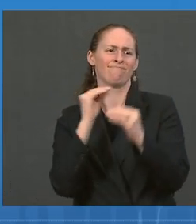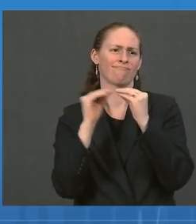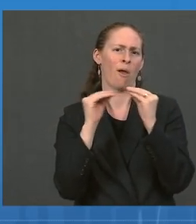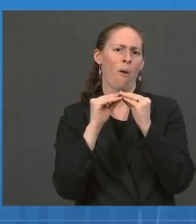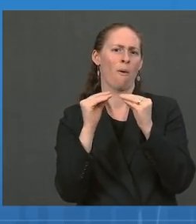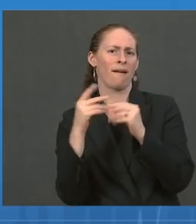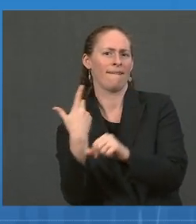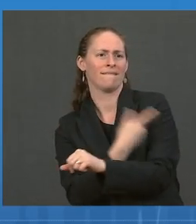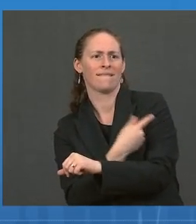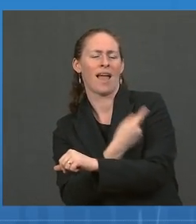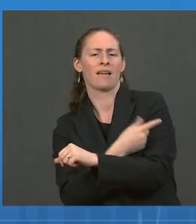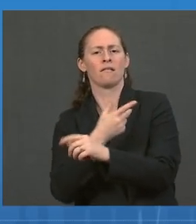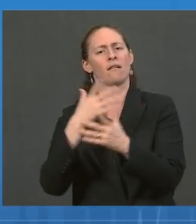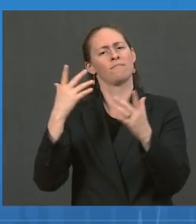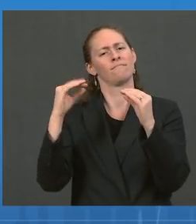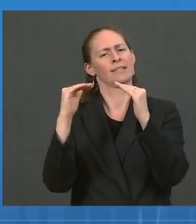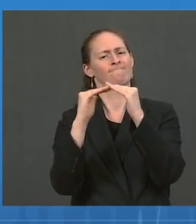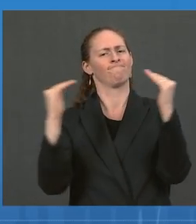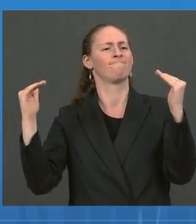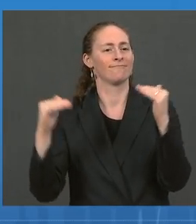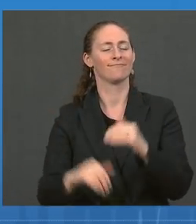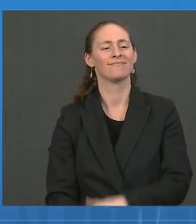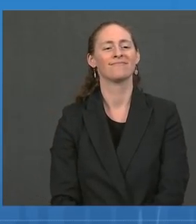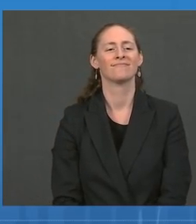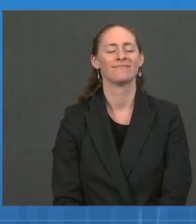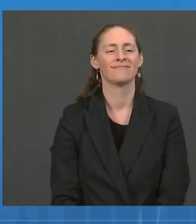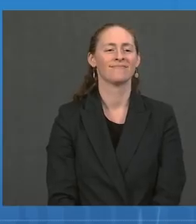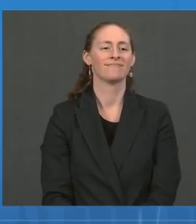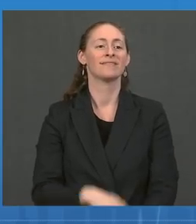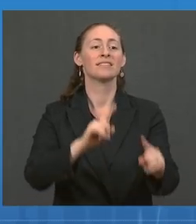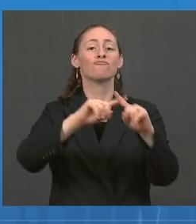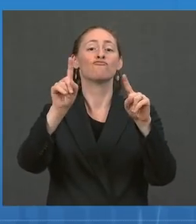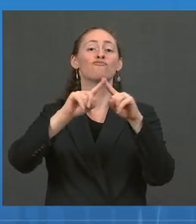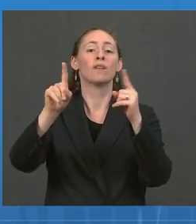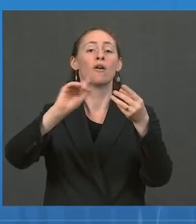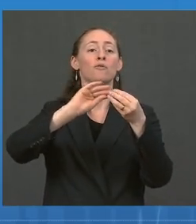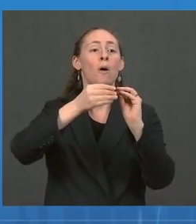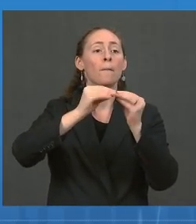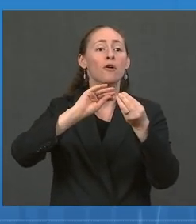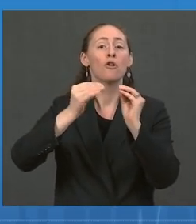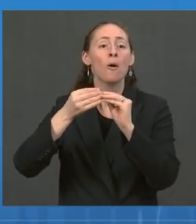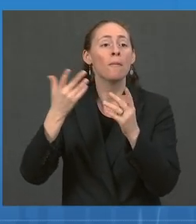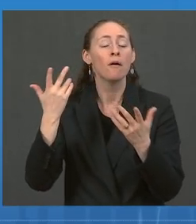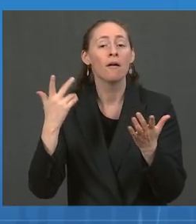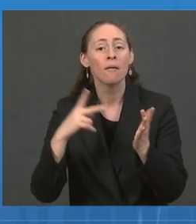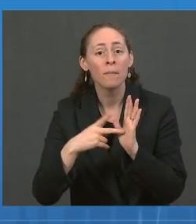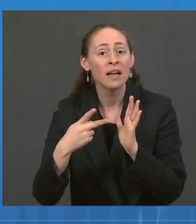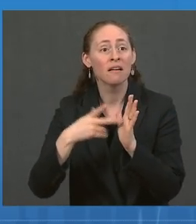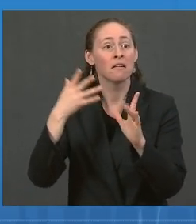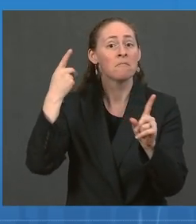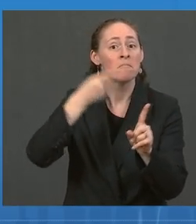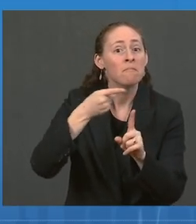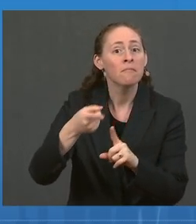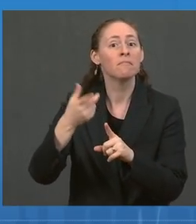These numbers represent much more than simply time passing. They tell the story of an all-of-society effort